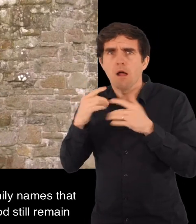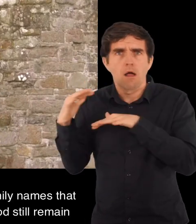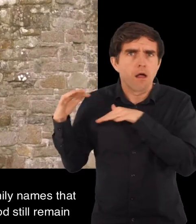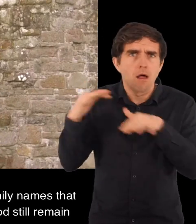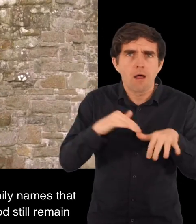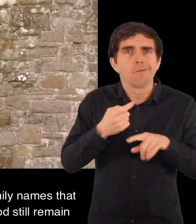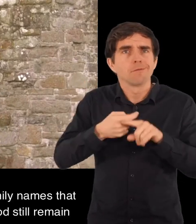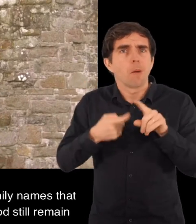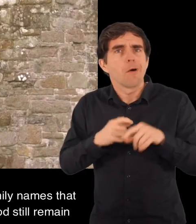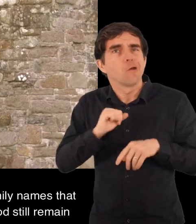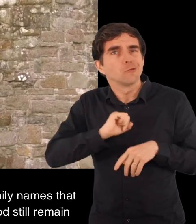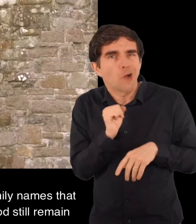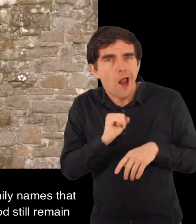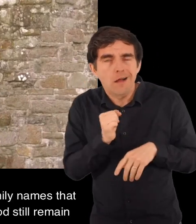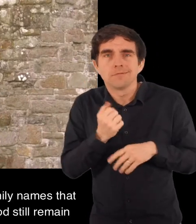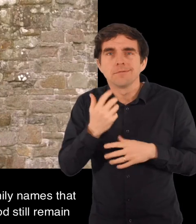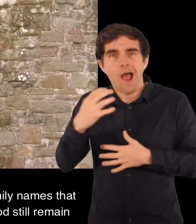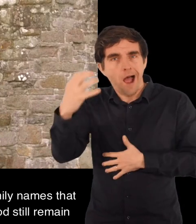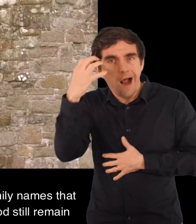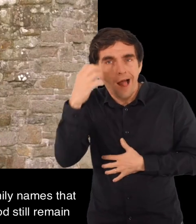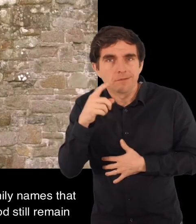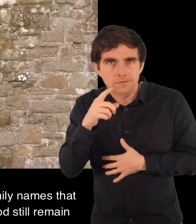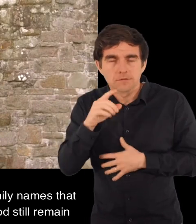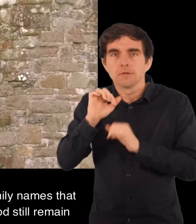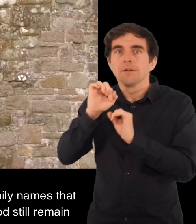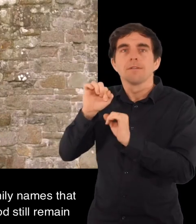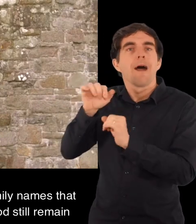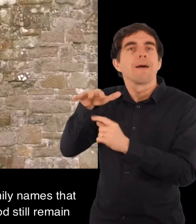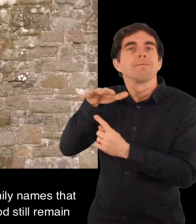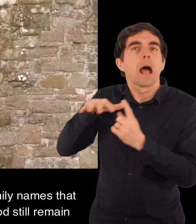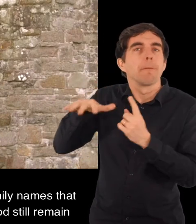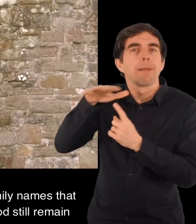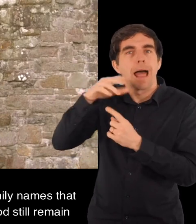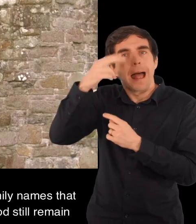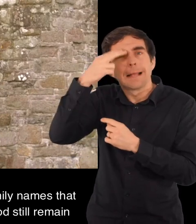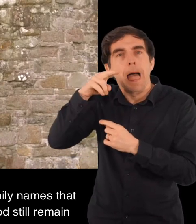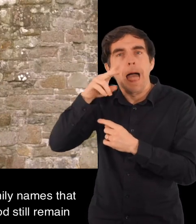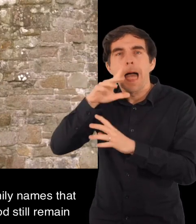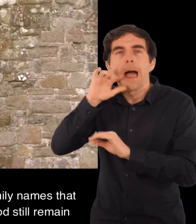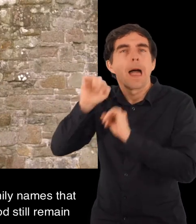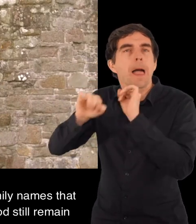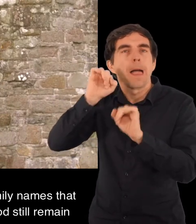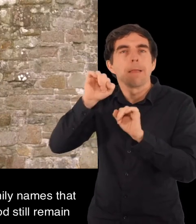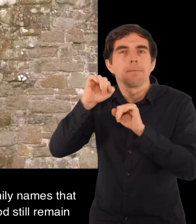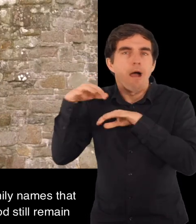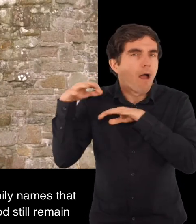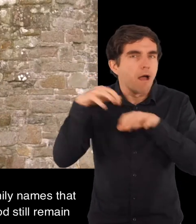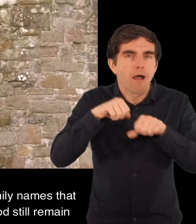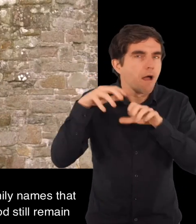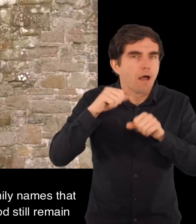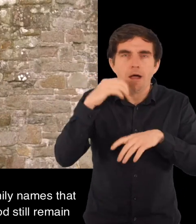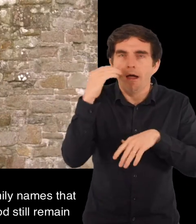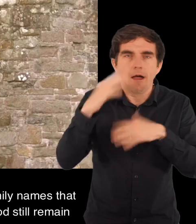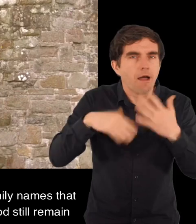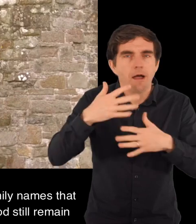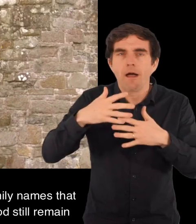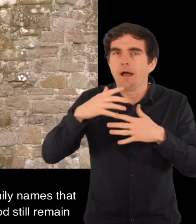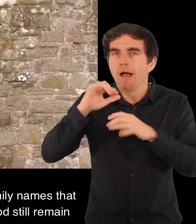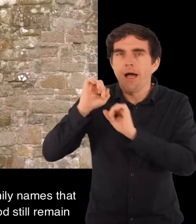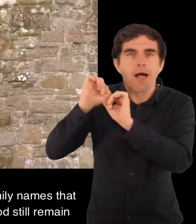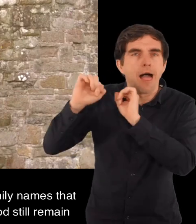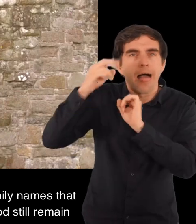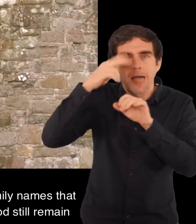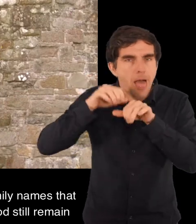of Scotland and England. Those family names that came in during that Plantation period still remain